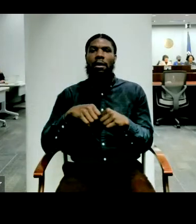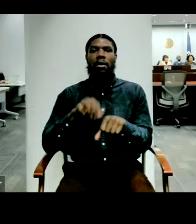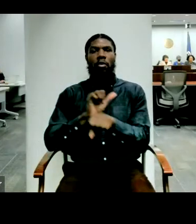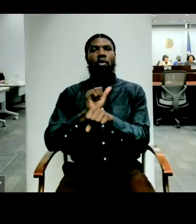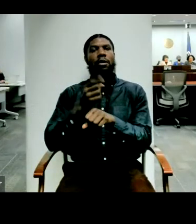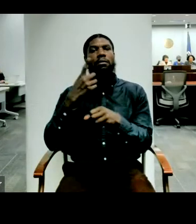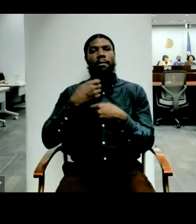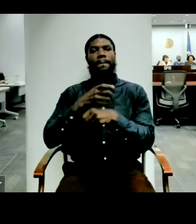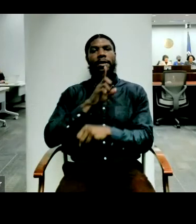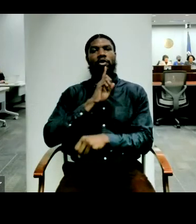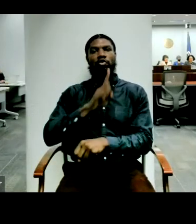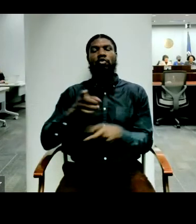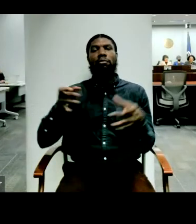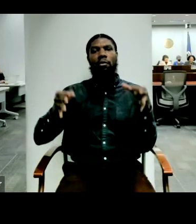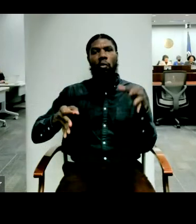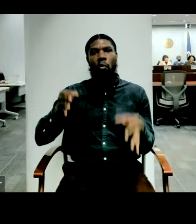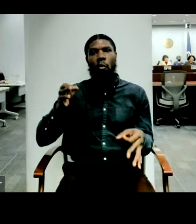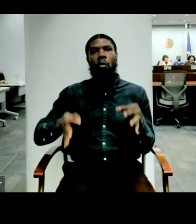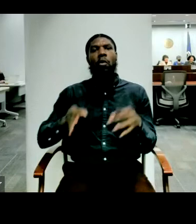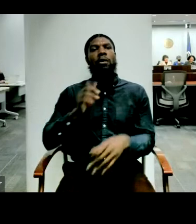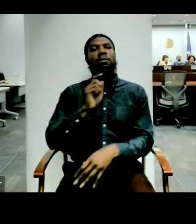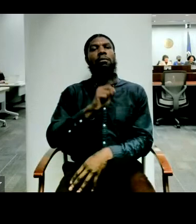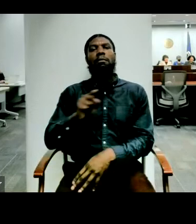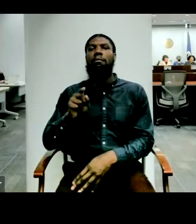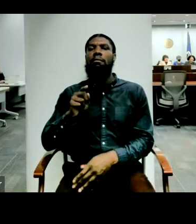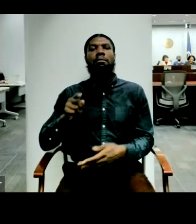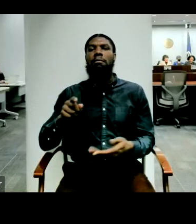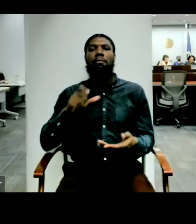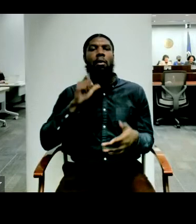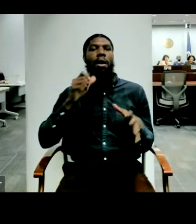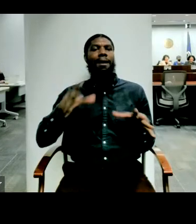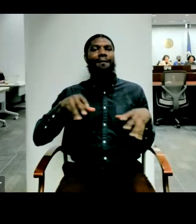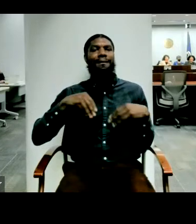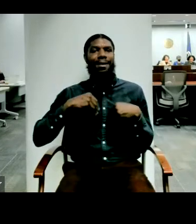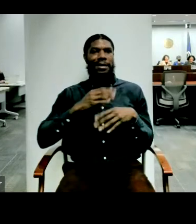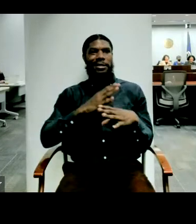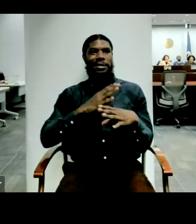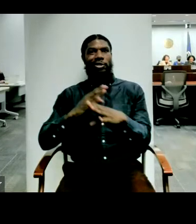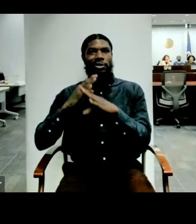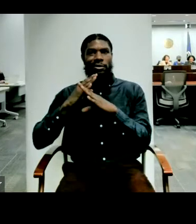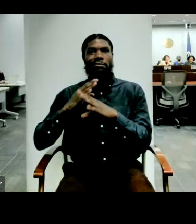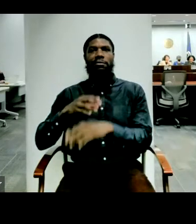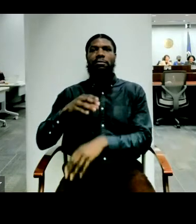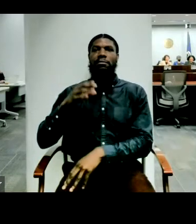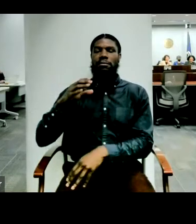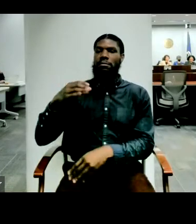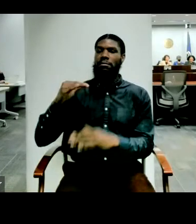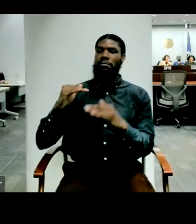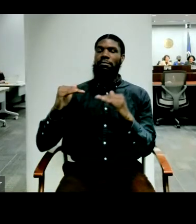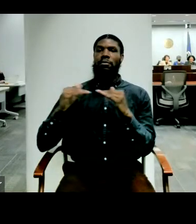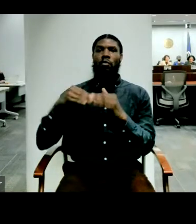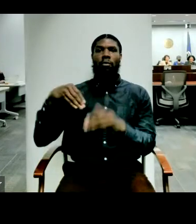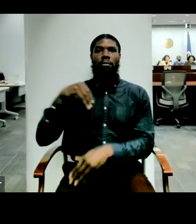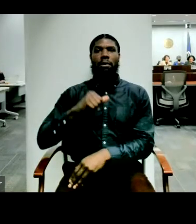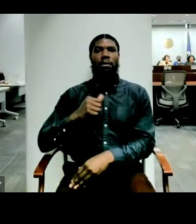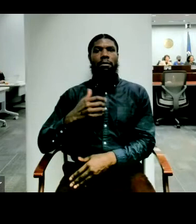ensure the courts are not accepting defenses to equal pay claims that are not job related,